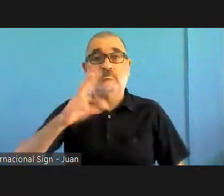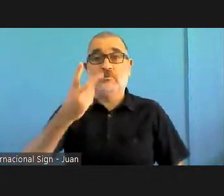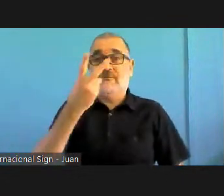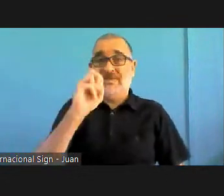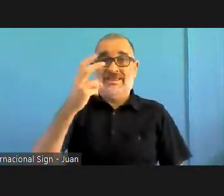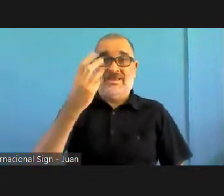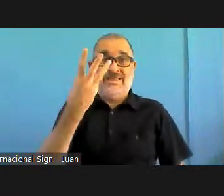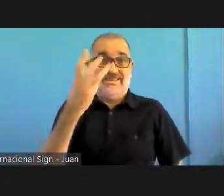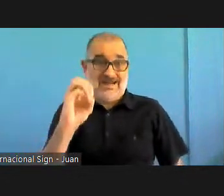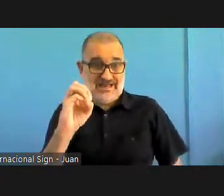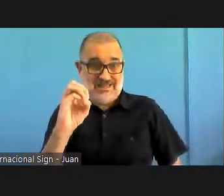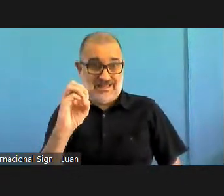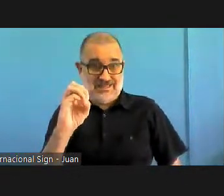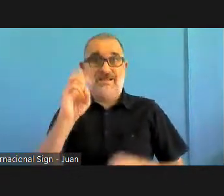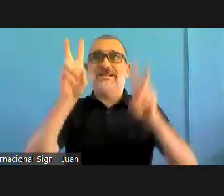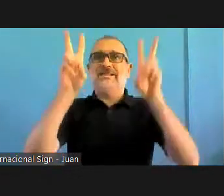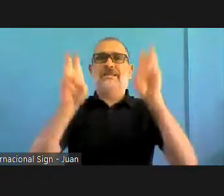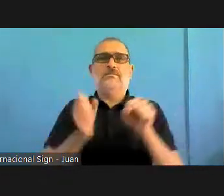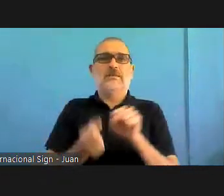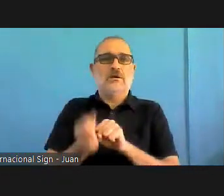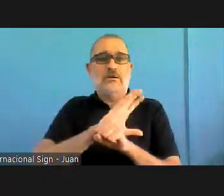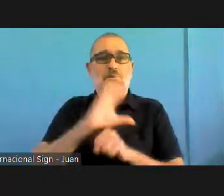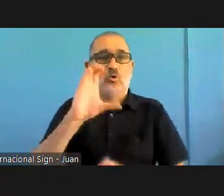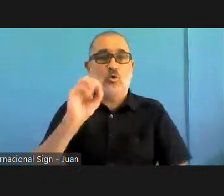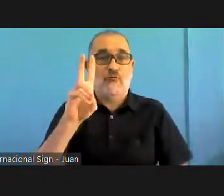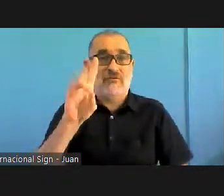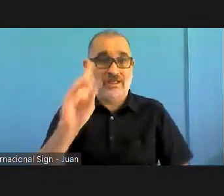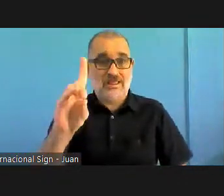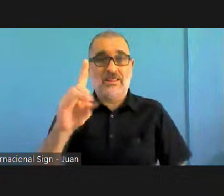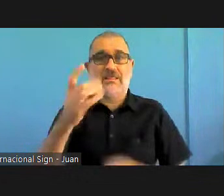reemphasized, through very practical experience that we have had